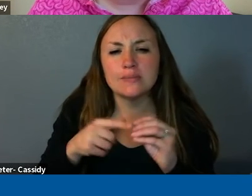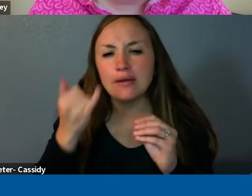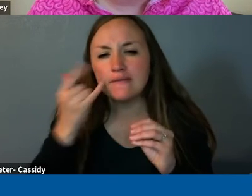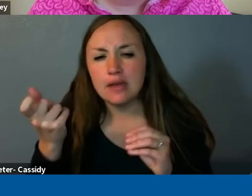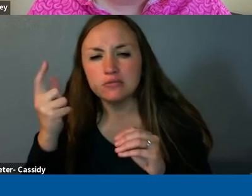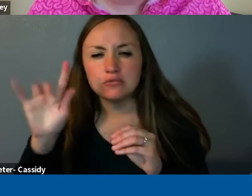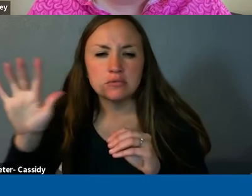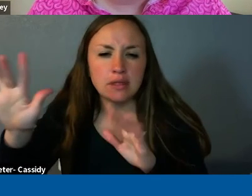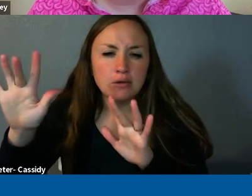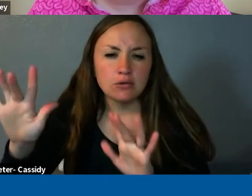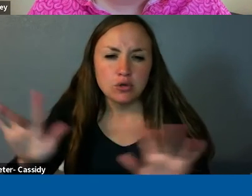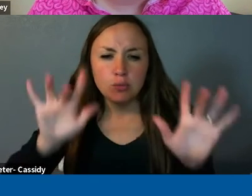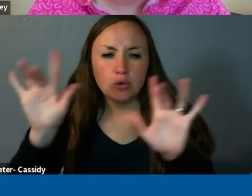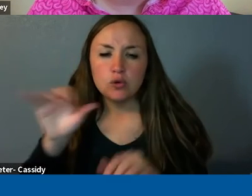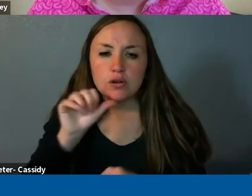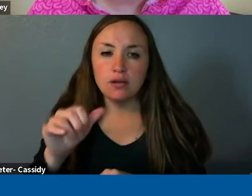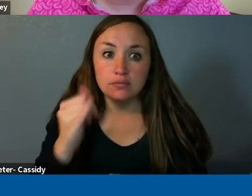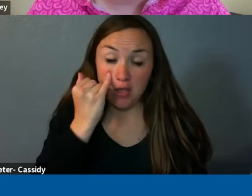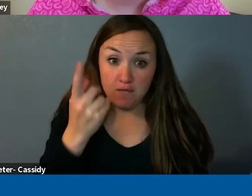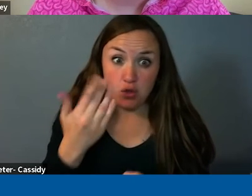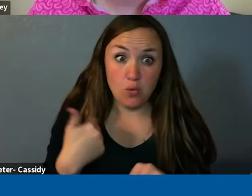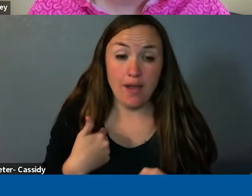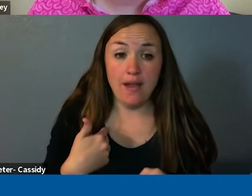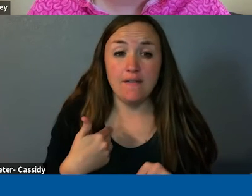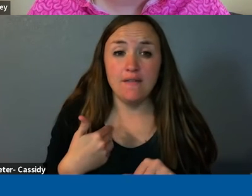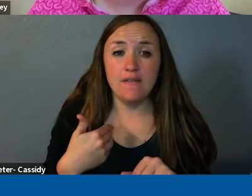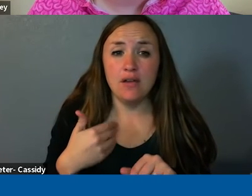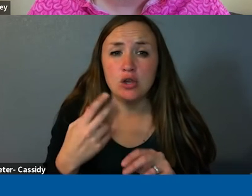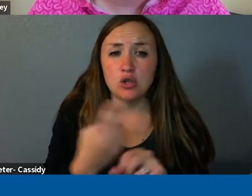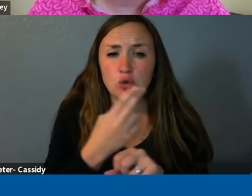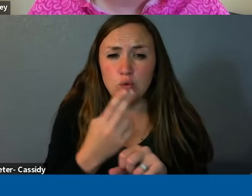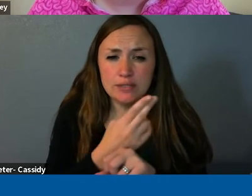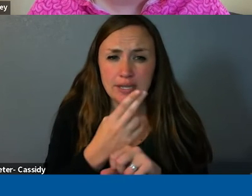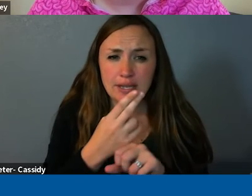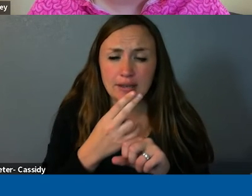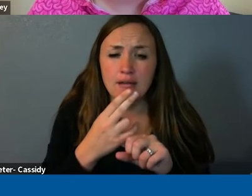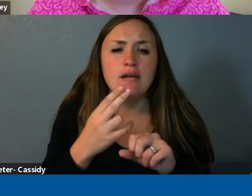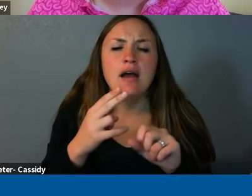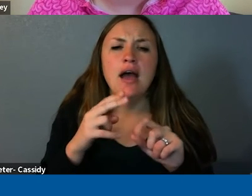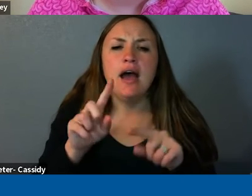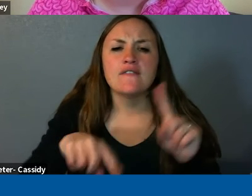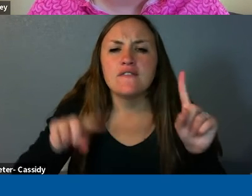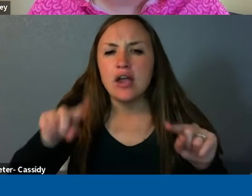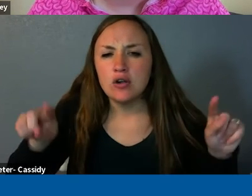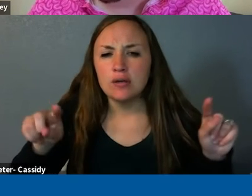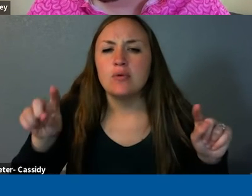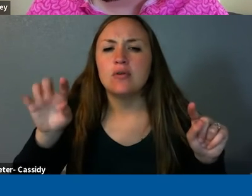which is a font where you can use math to control the weight and other aspects, you know,